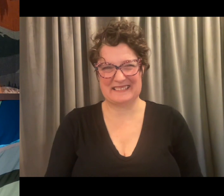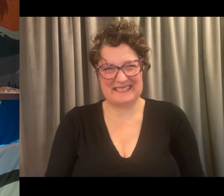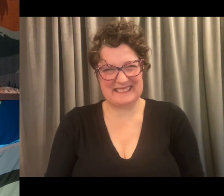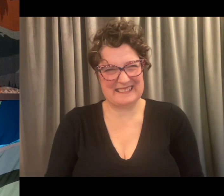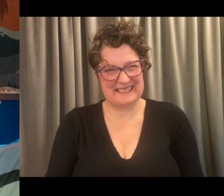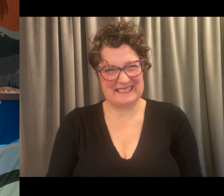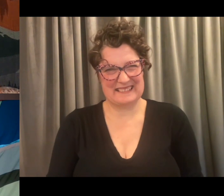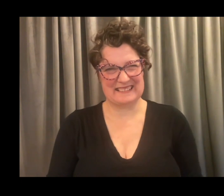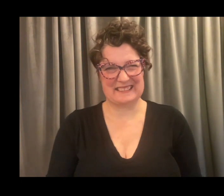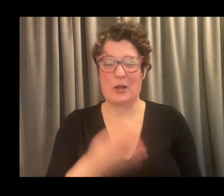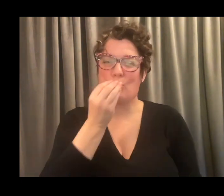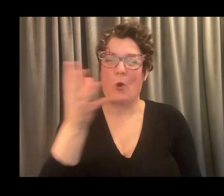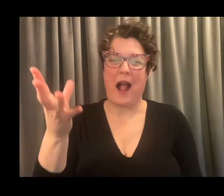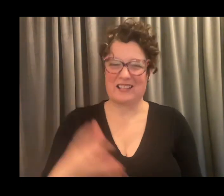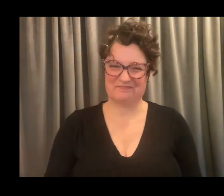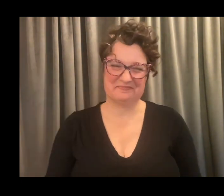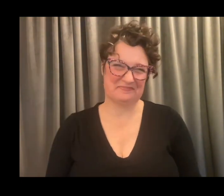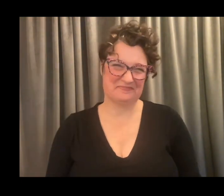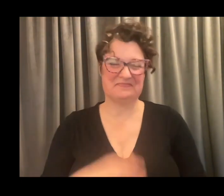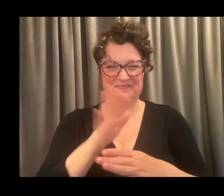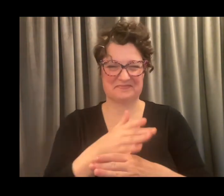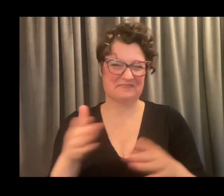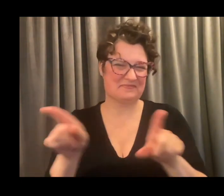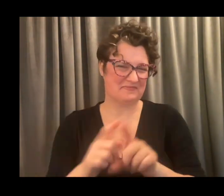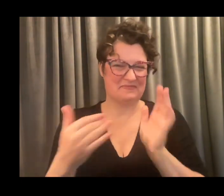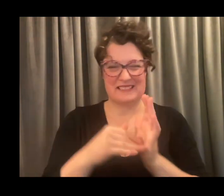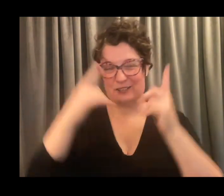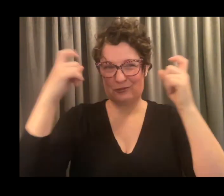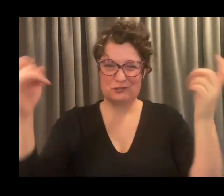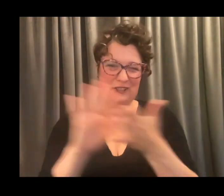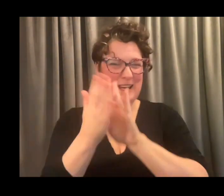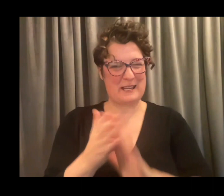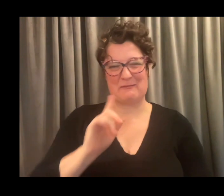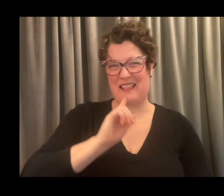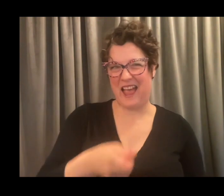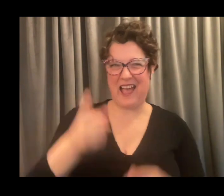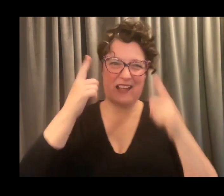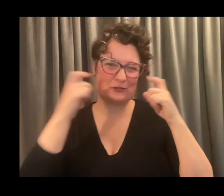Dream it alive. Dreaming the World to Come.